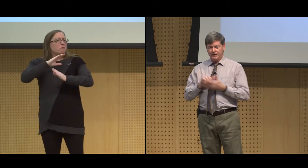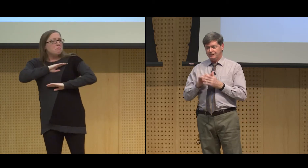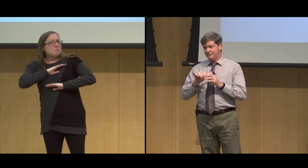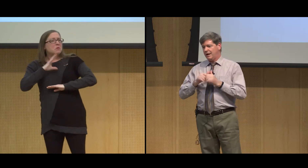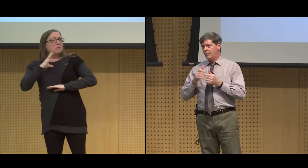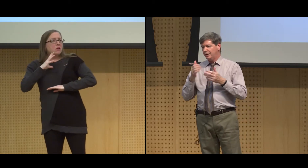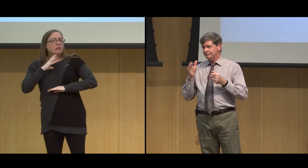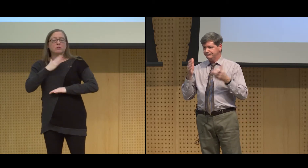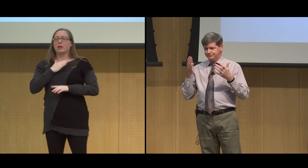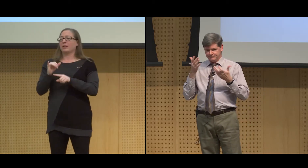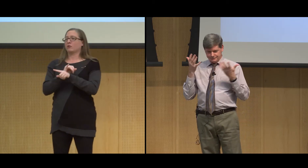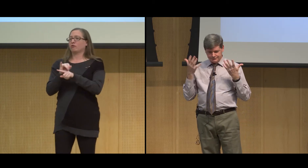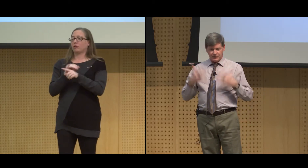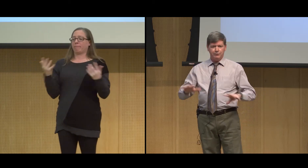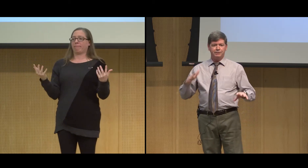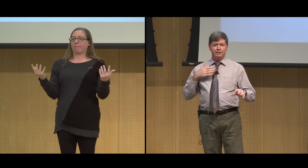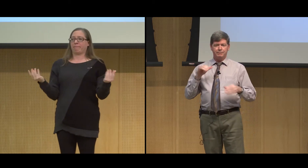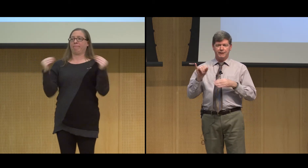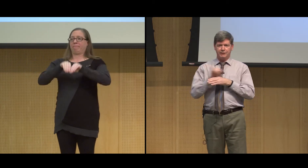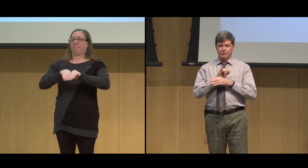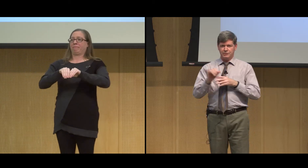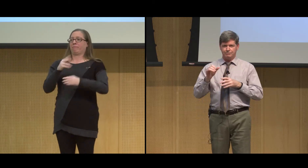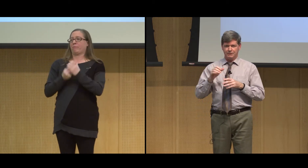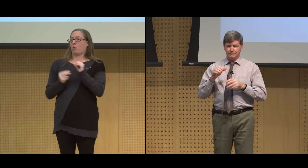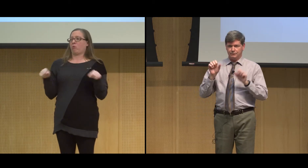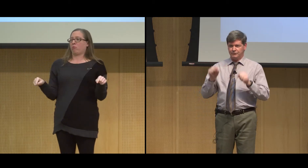So that's how I completed my internship